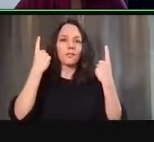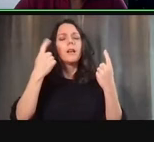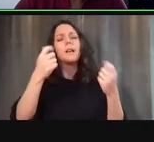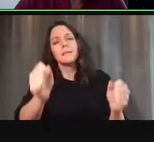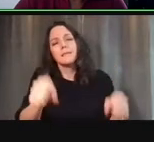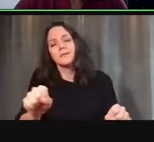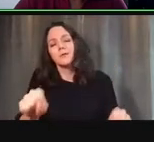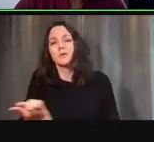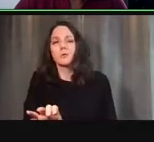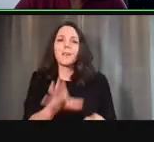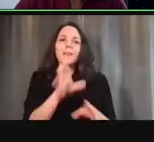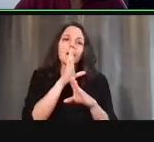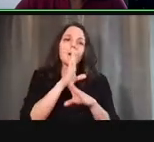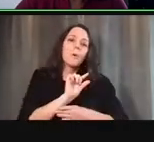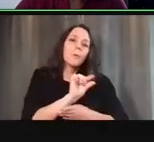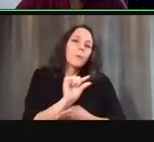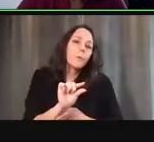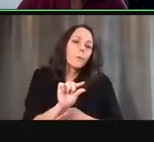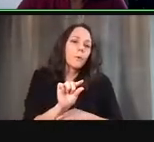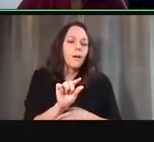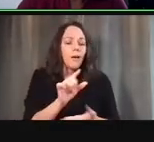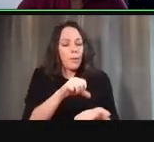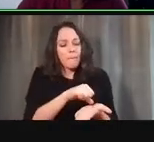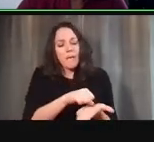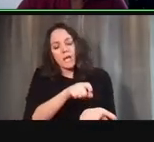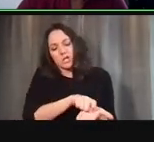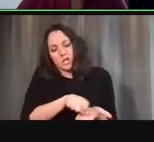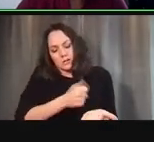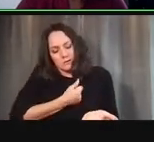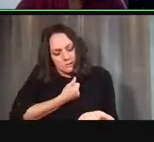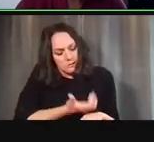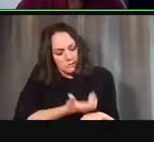but also the empowerment to be on the phone line where you are listening